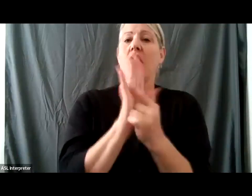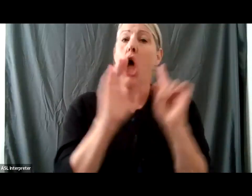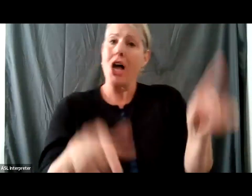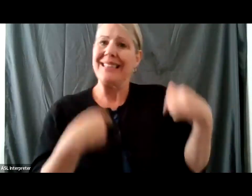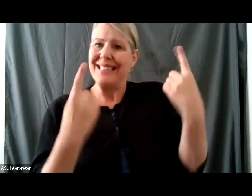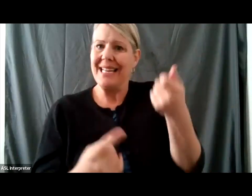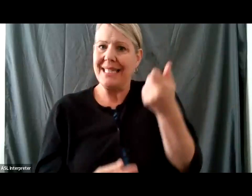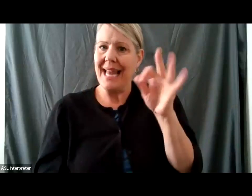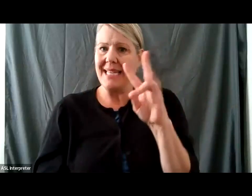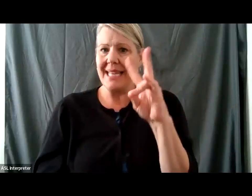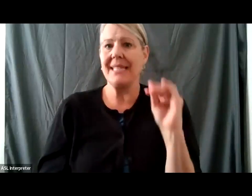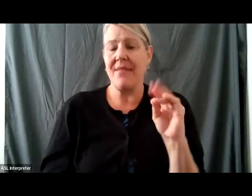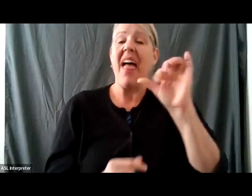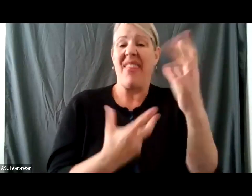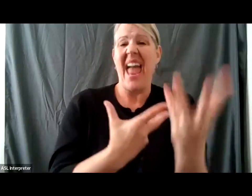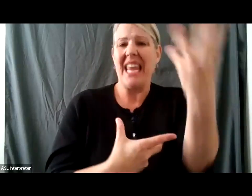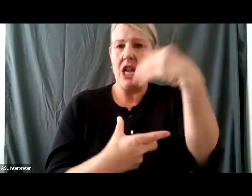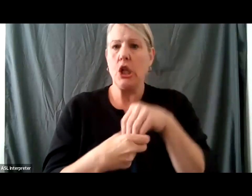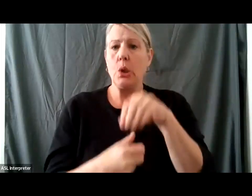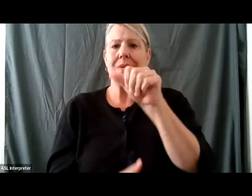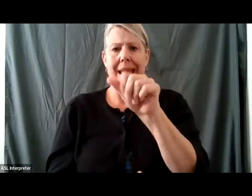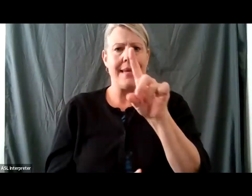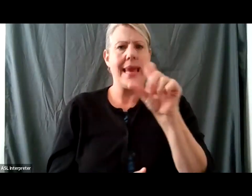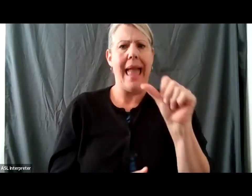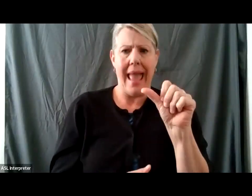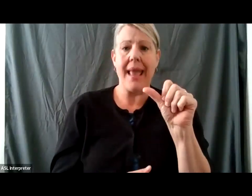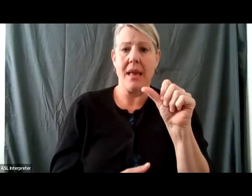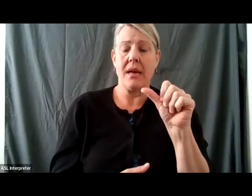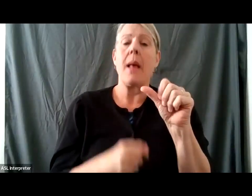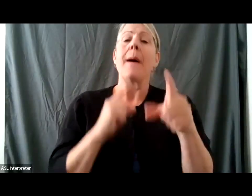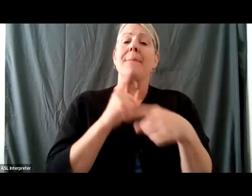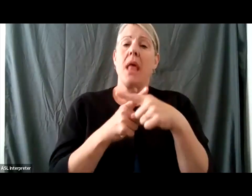enactment with the American with Disabilities Act, the ADA Amendments Act, the Affordable